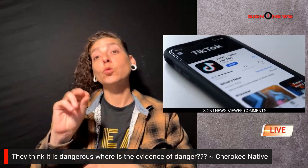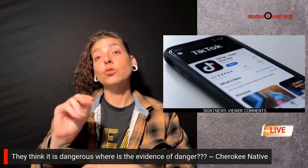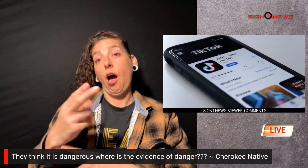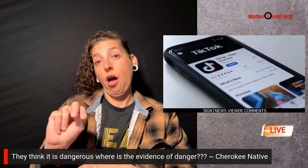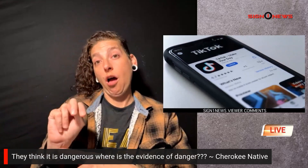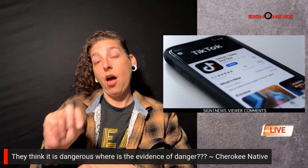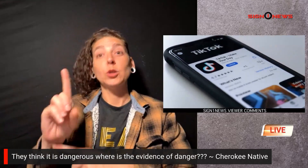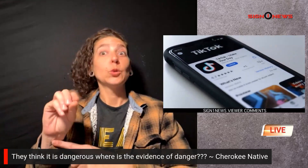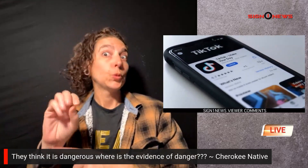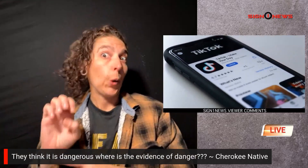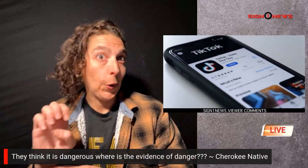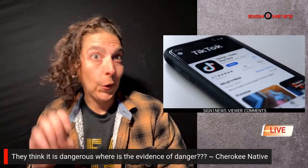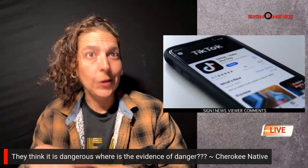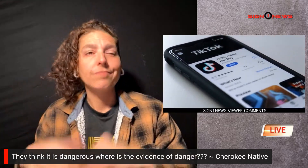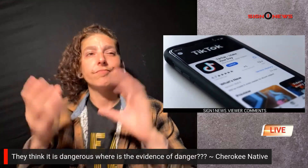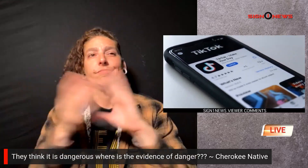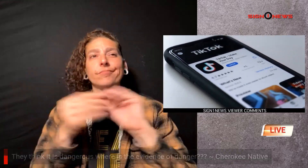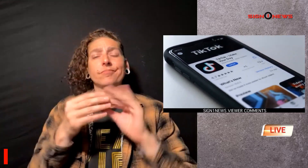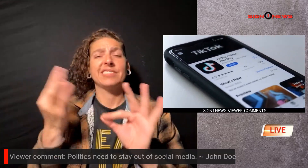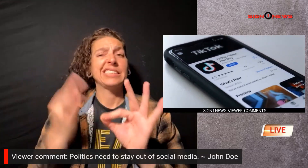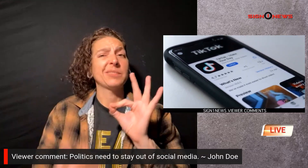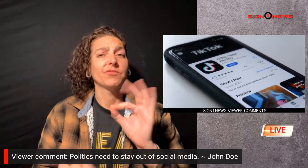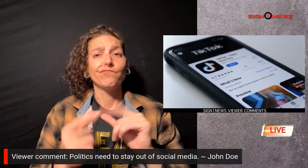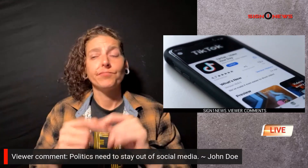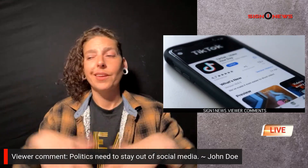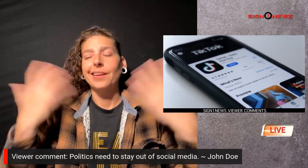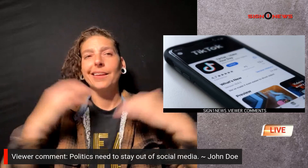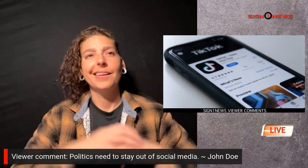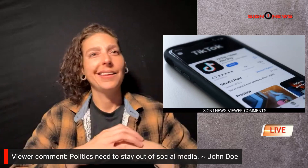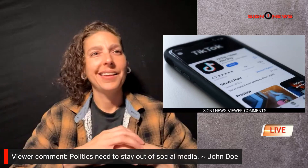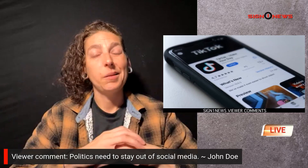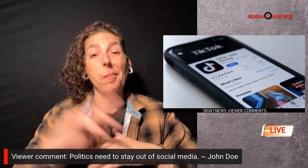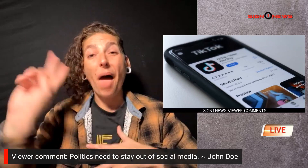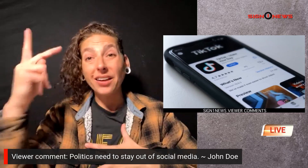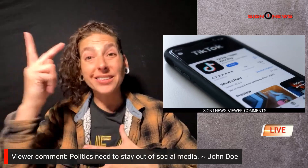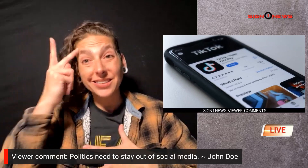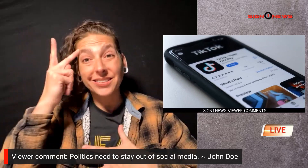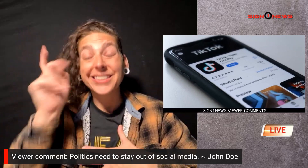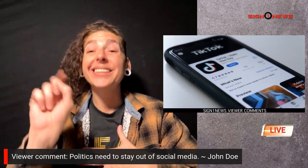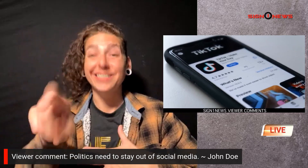and John Doe simply said politics needs to stay out of social media